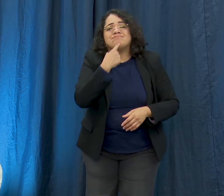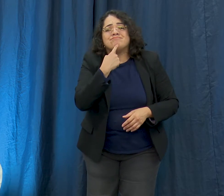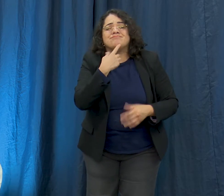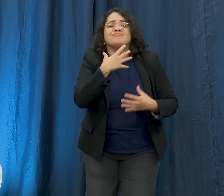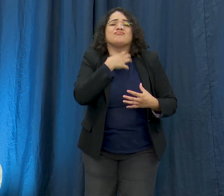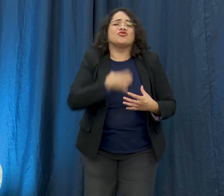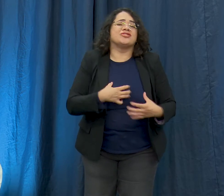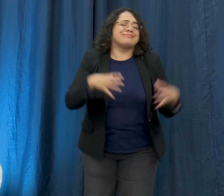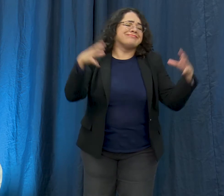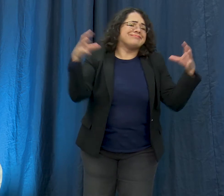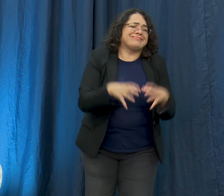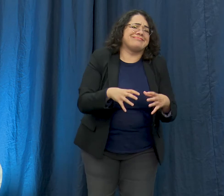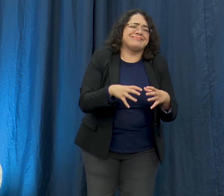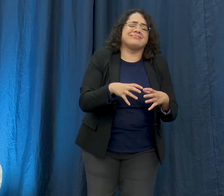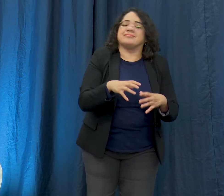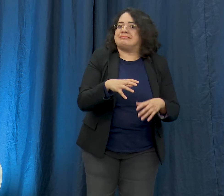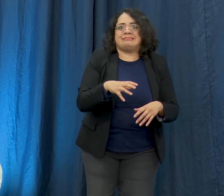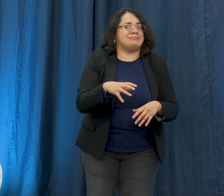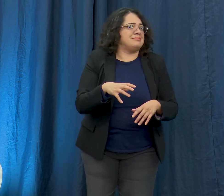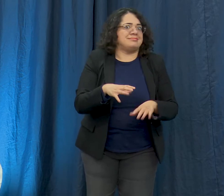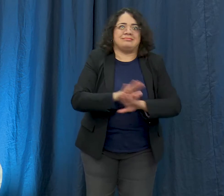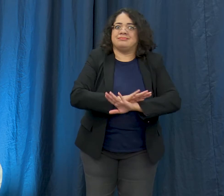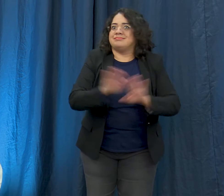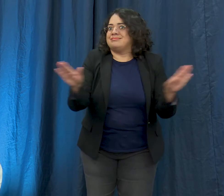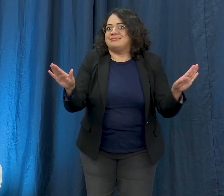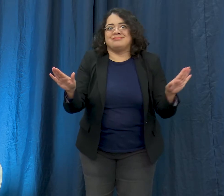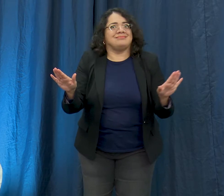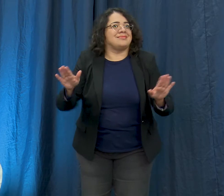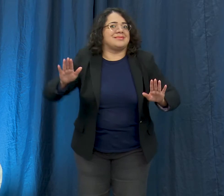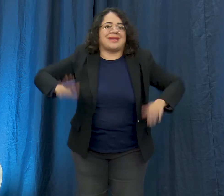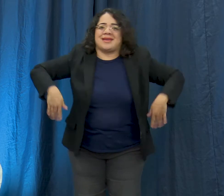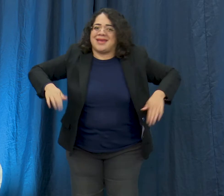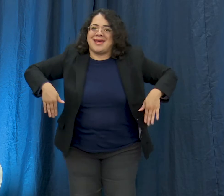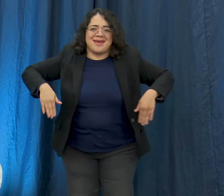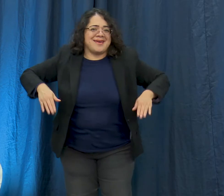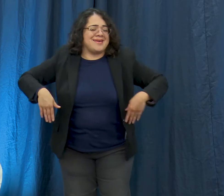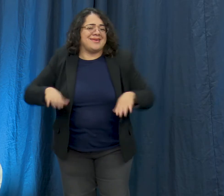Gathering with people who don't live in your same household is still prohibited